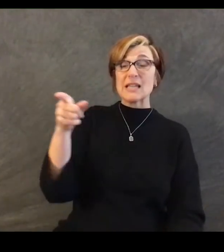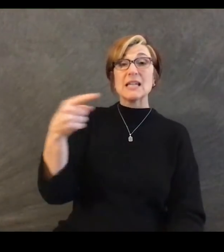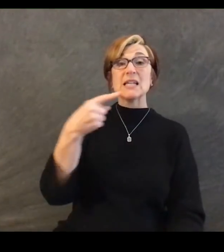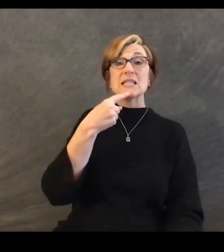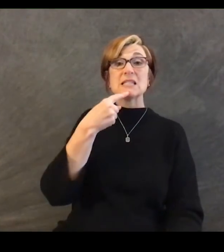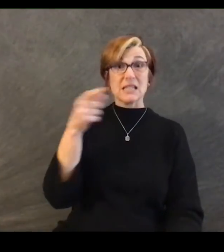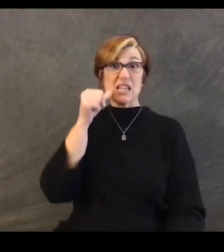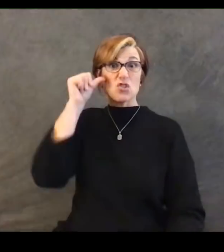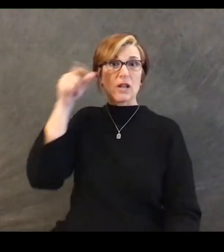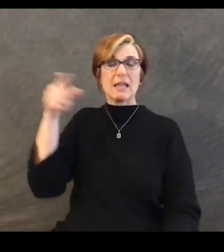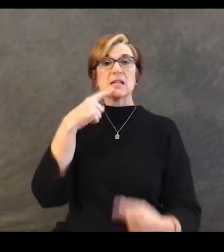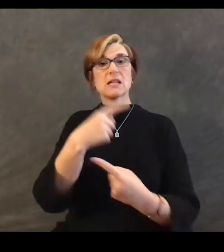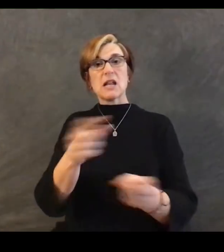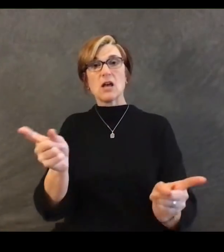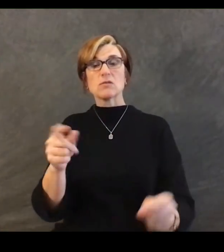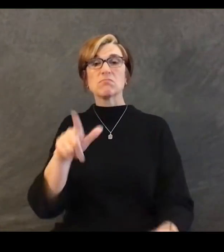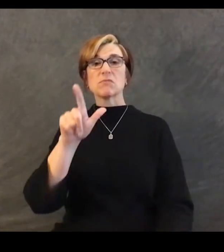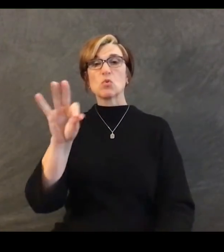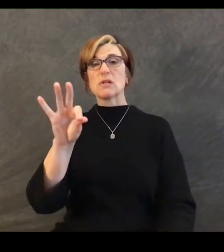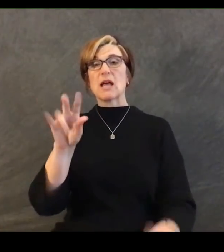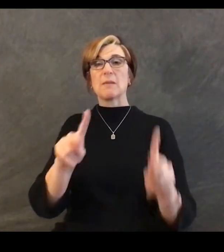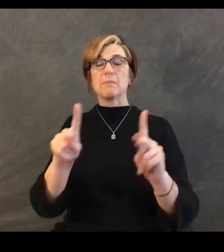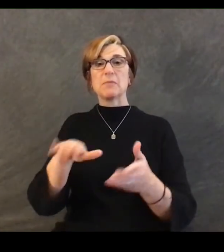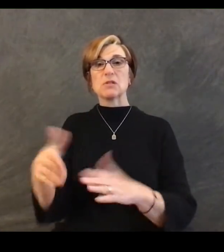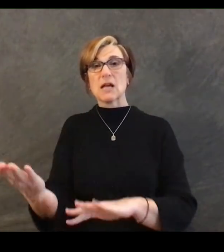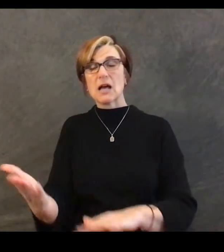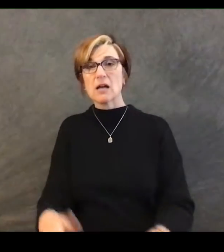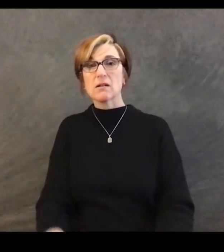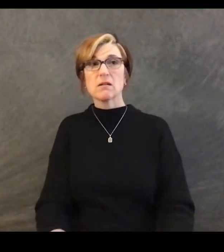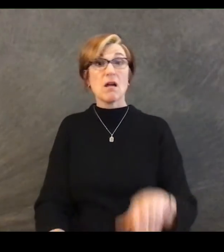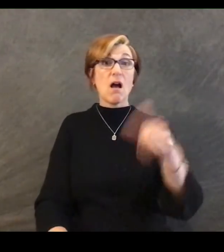others talking about numbers far greater but you get to know a state I know New